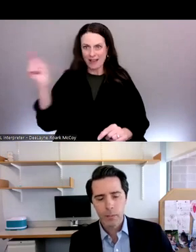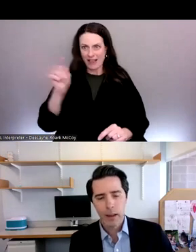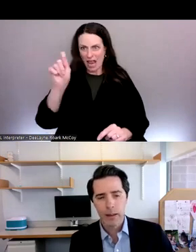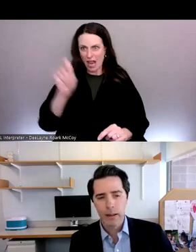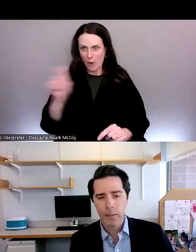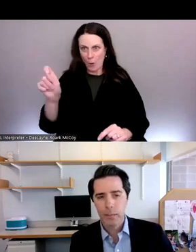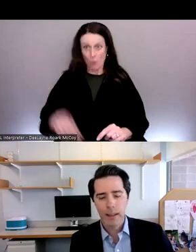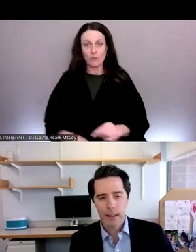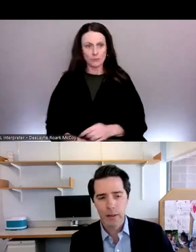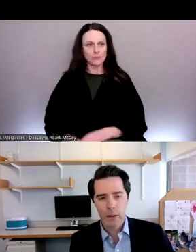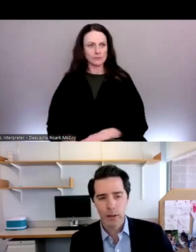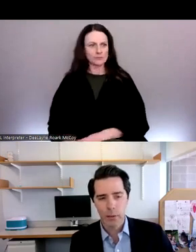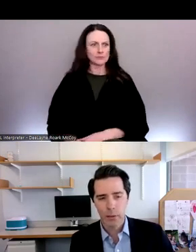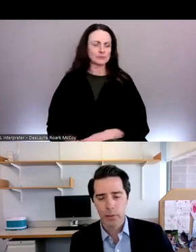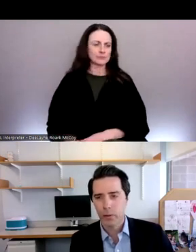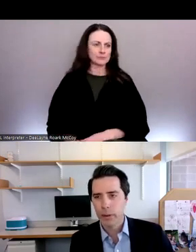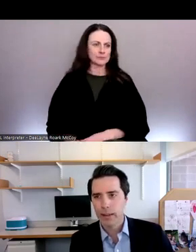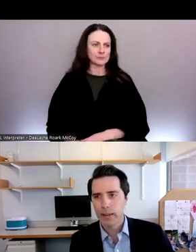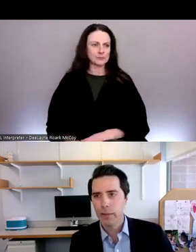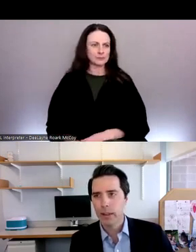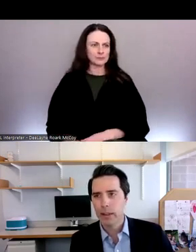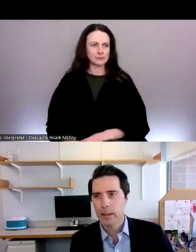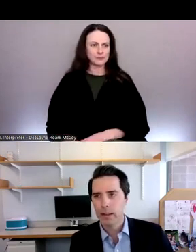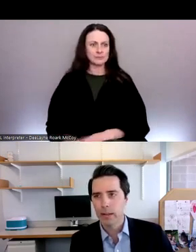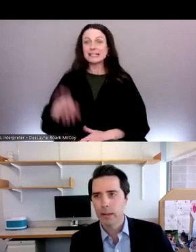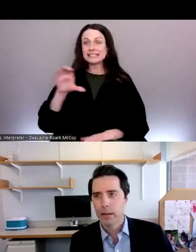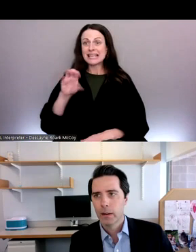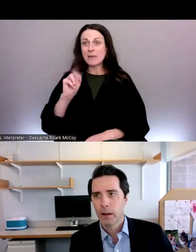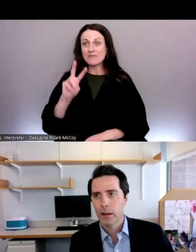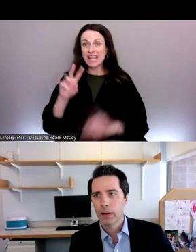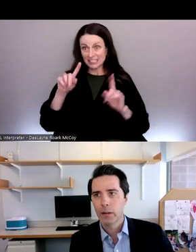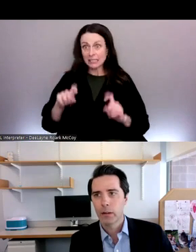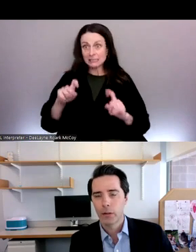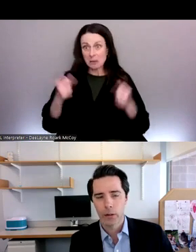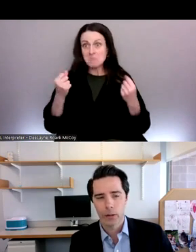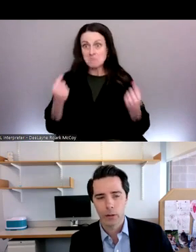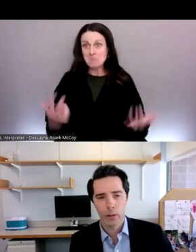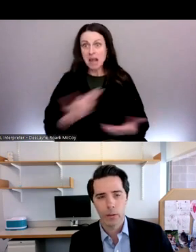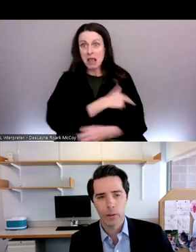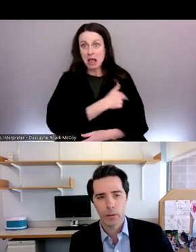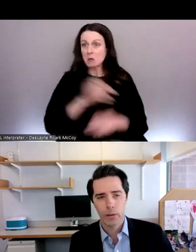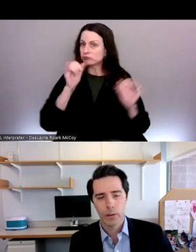in many institutions we're performing